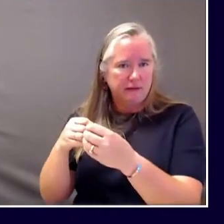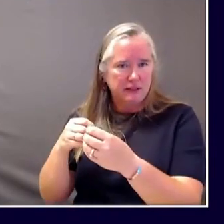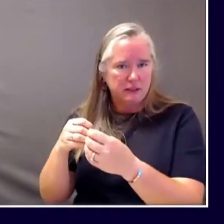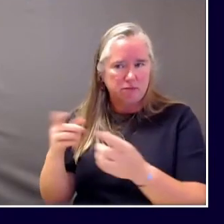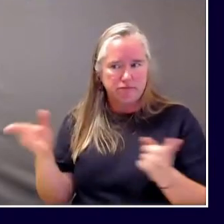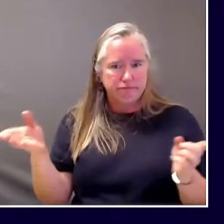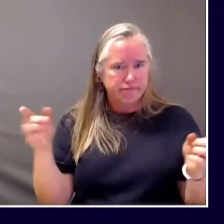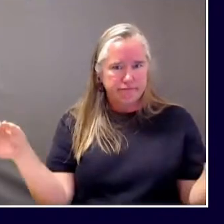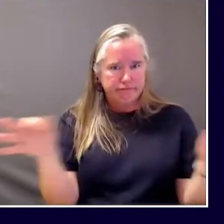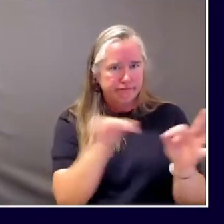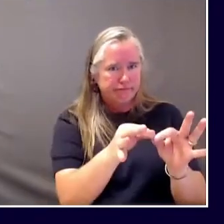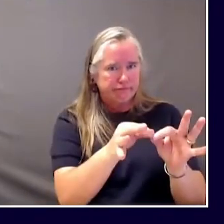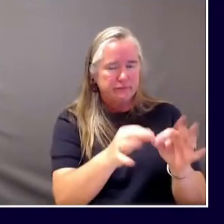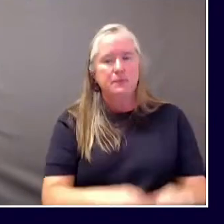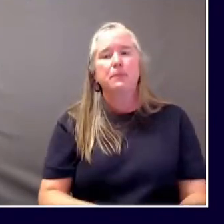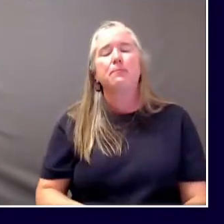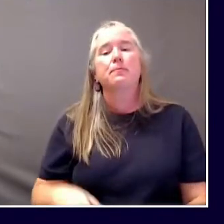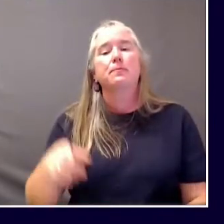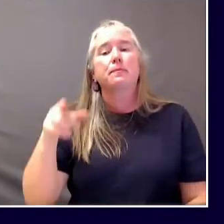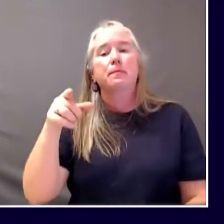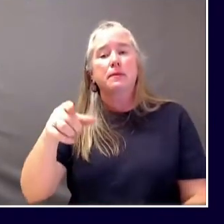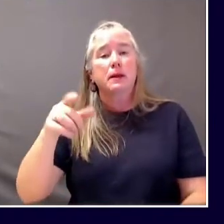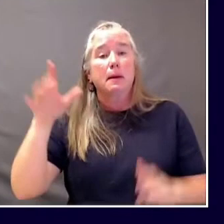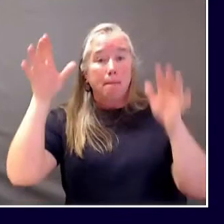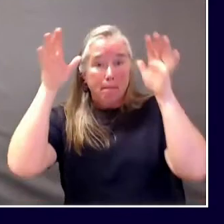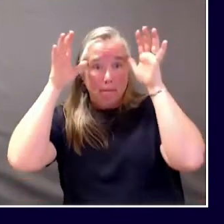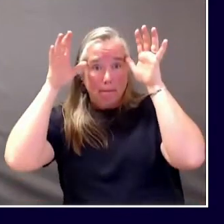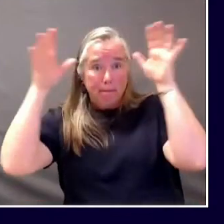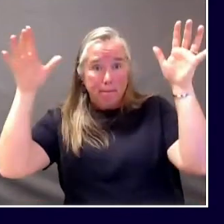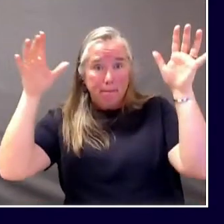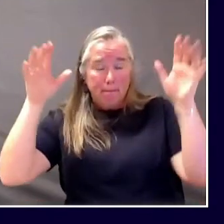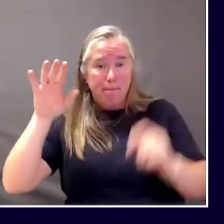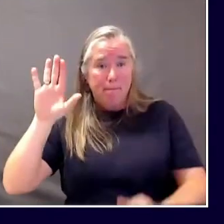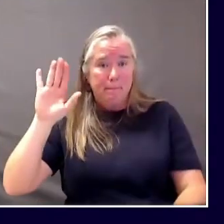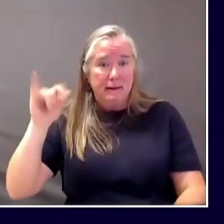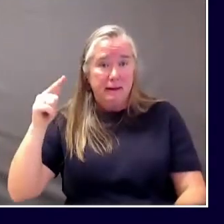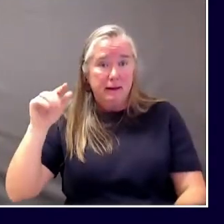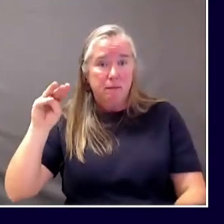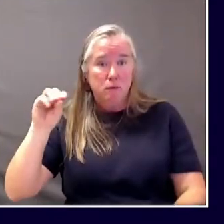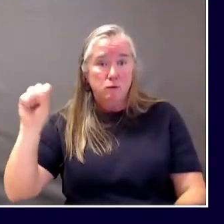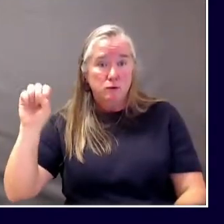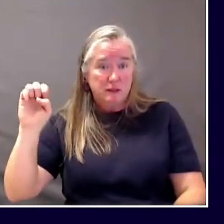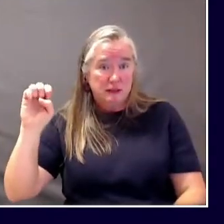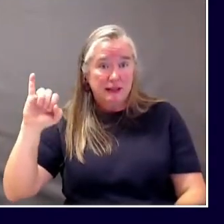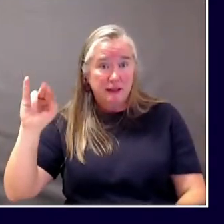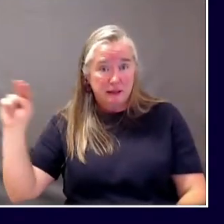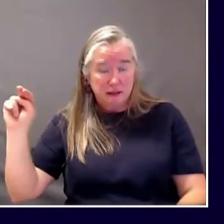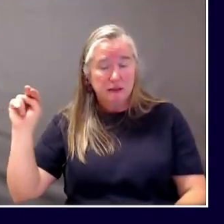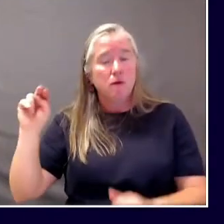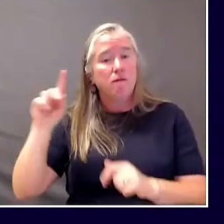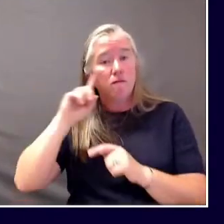this human health hazard at big moose in because it continue to